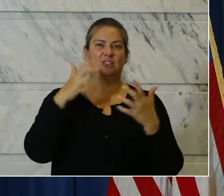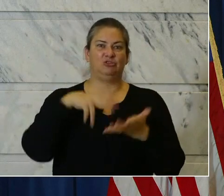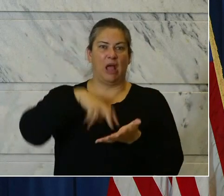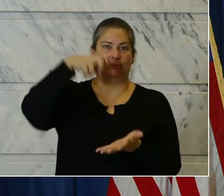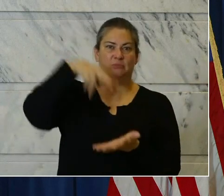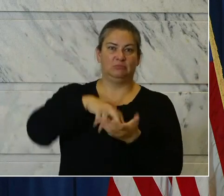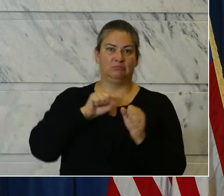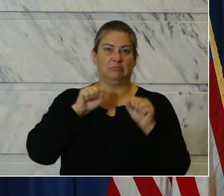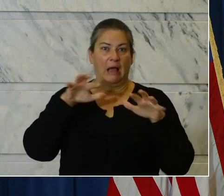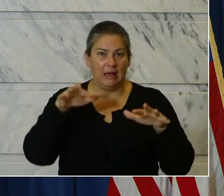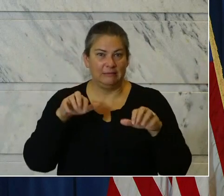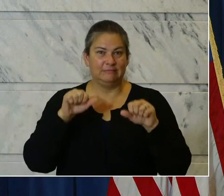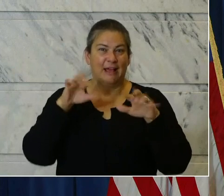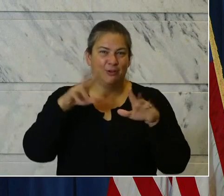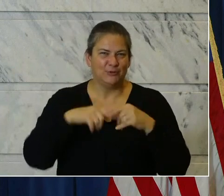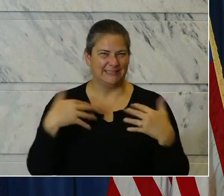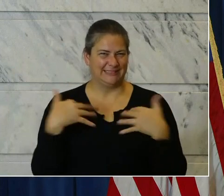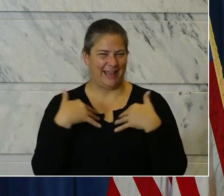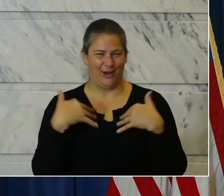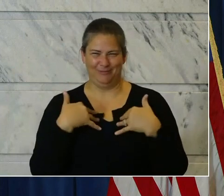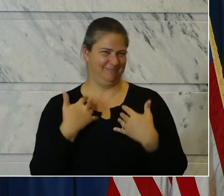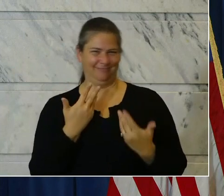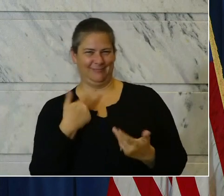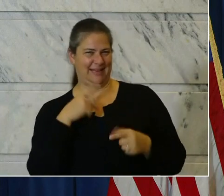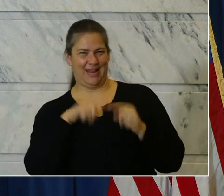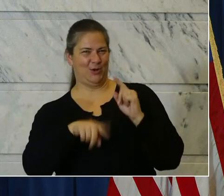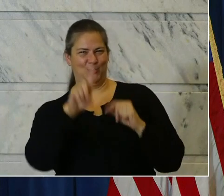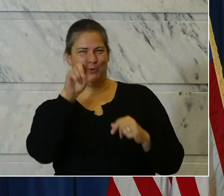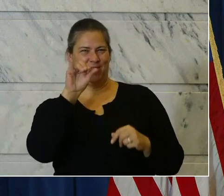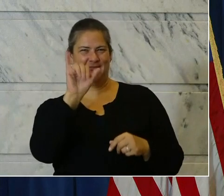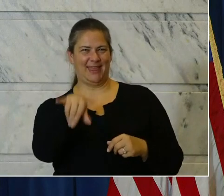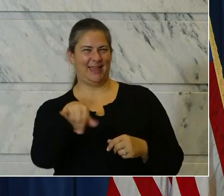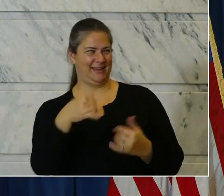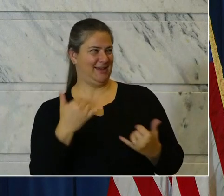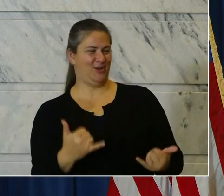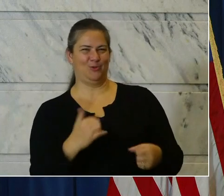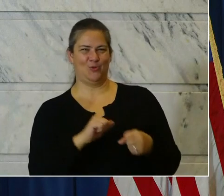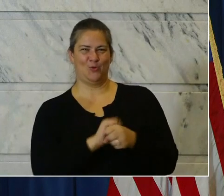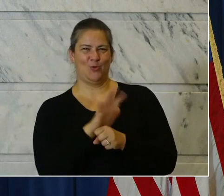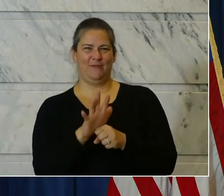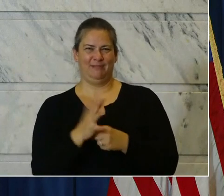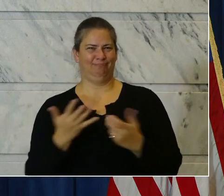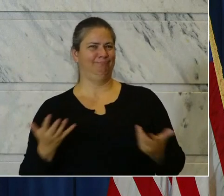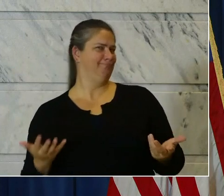SPACE WHERE YOU CAN'T BE DISTANT AND PEOPLE ARE AND JUMPING EACH OTHER. BUT WE